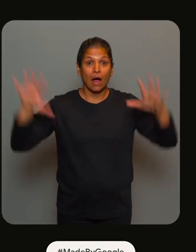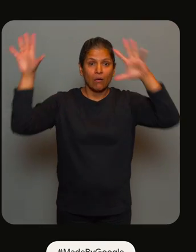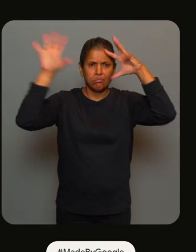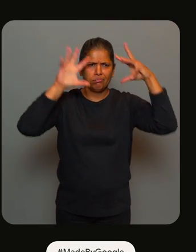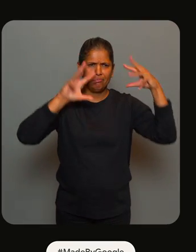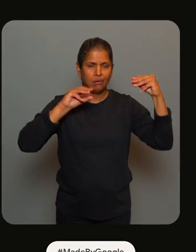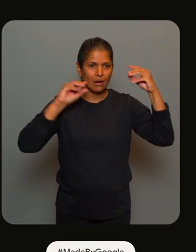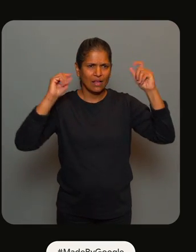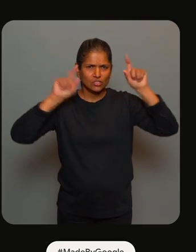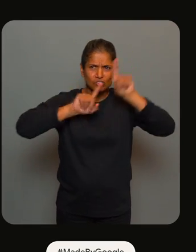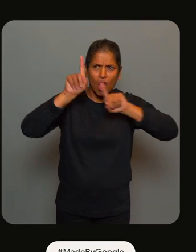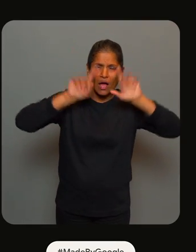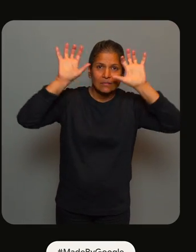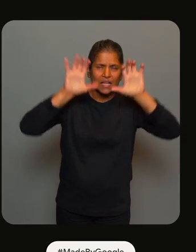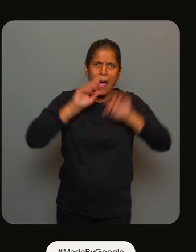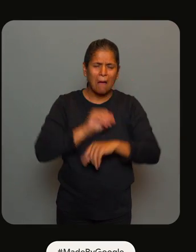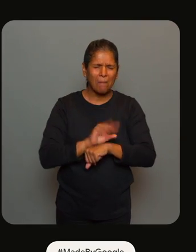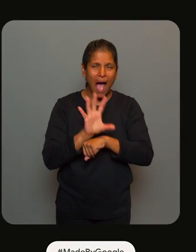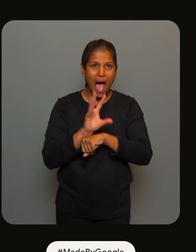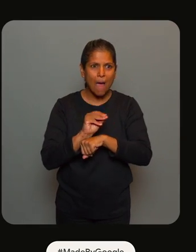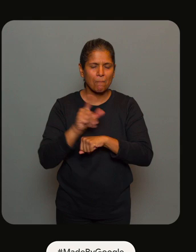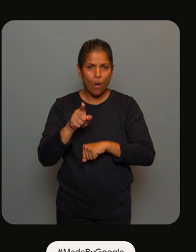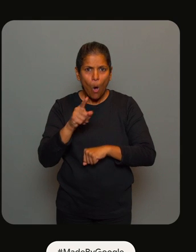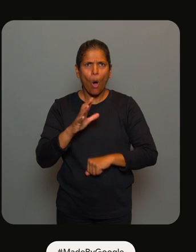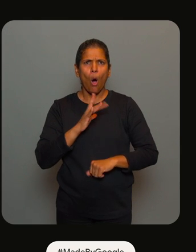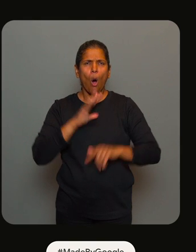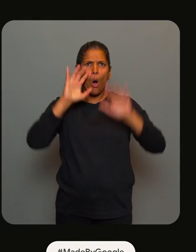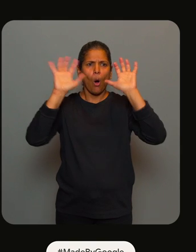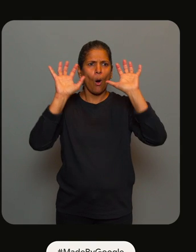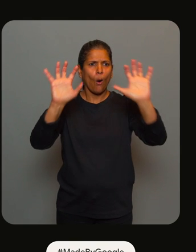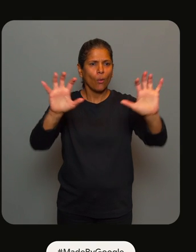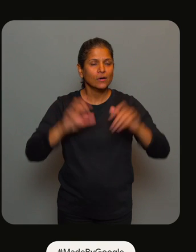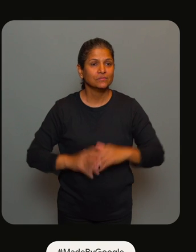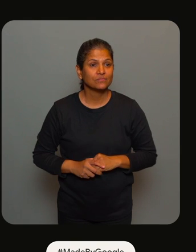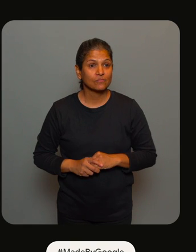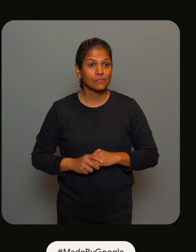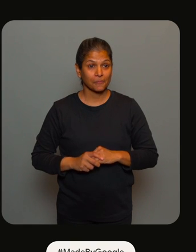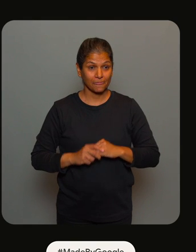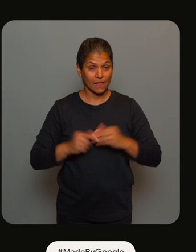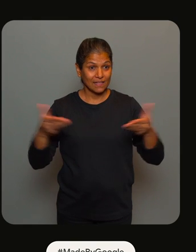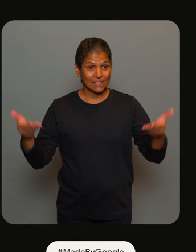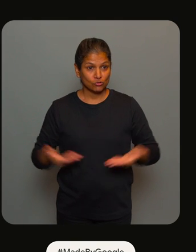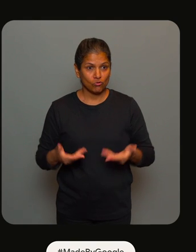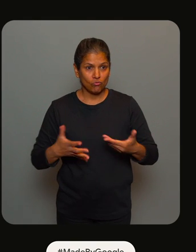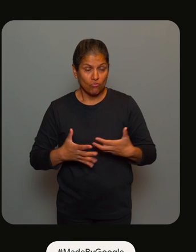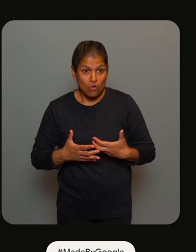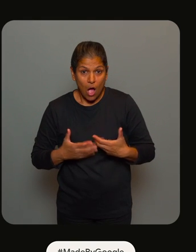photography on a smartphone. And we introduced Car Crash Detection three years ago, along